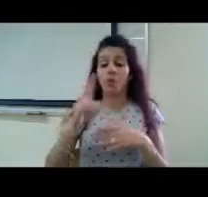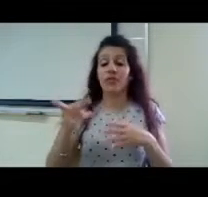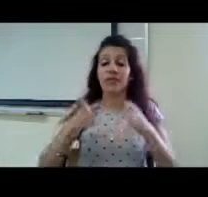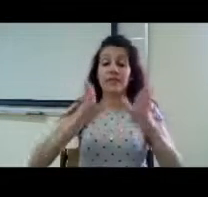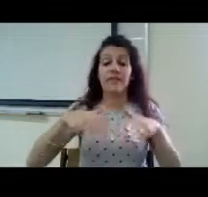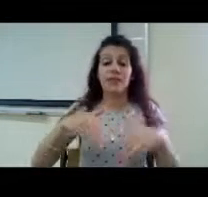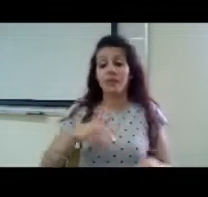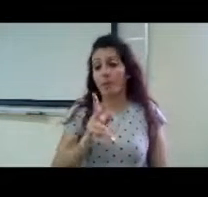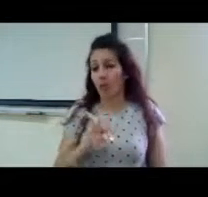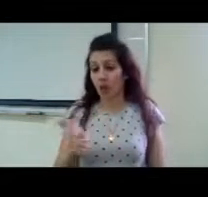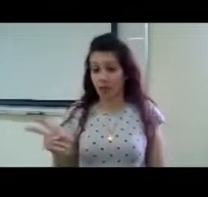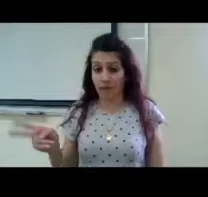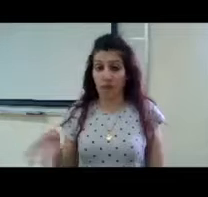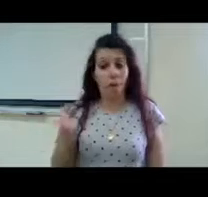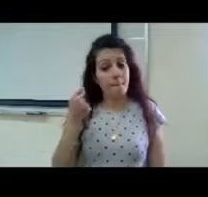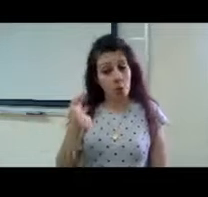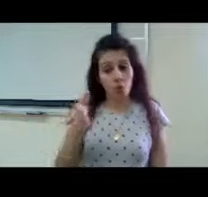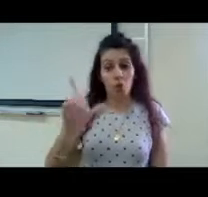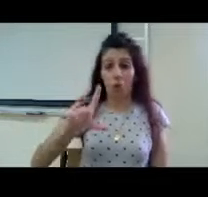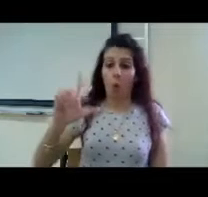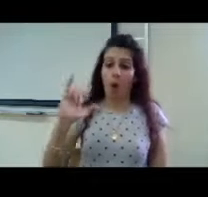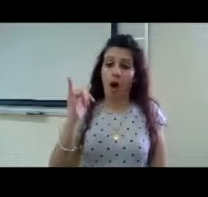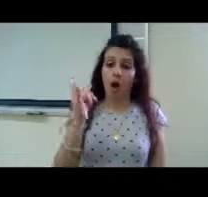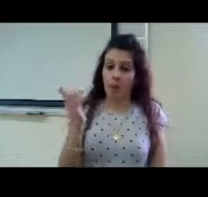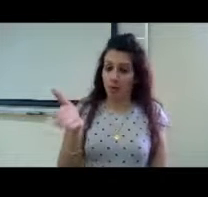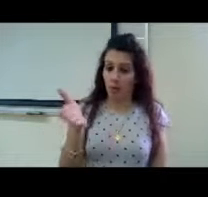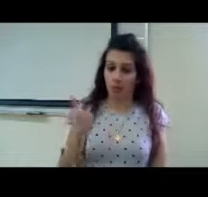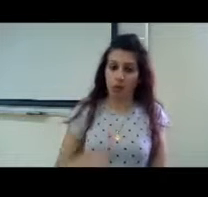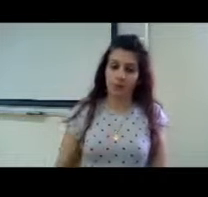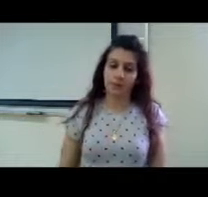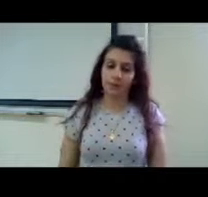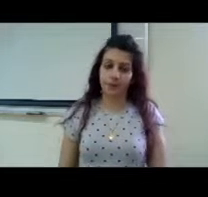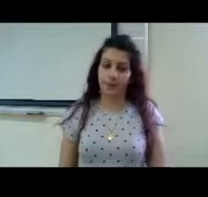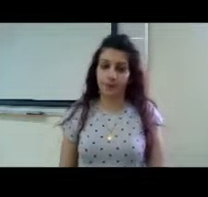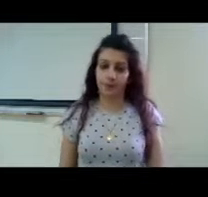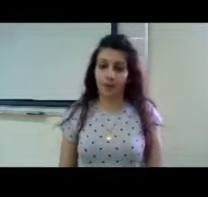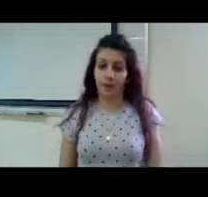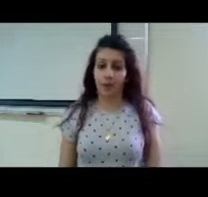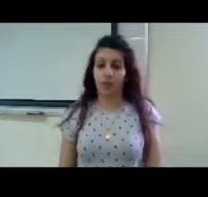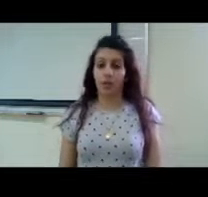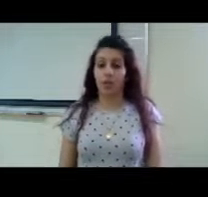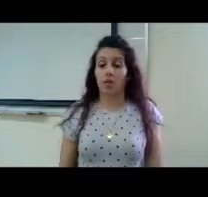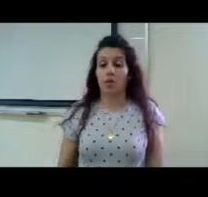materials to be able to install Calibri at home was supported with with this